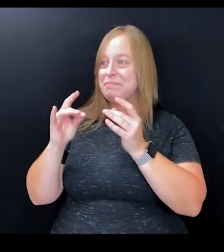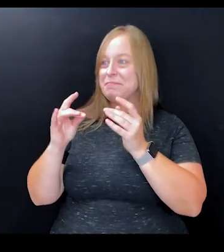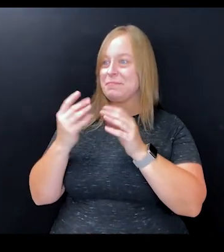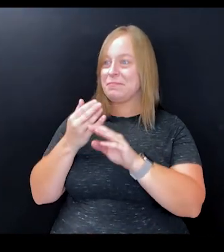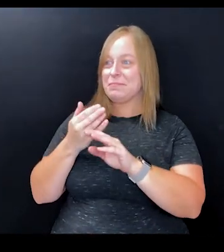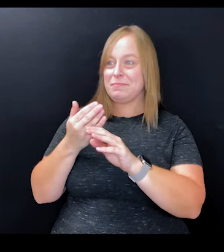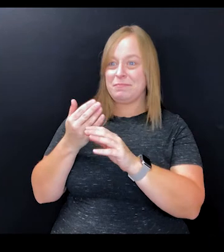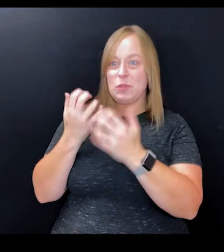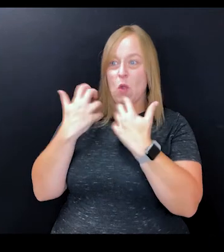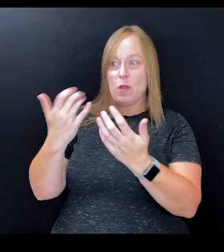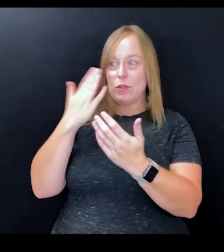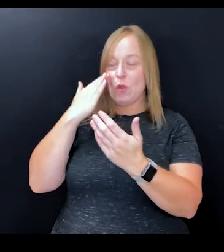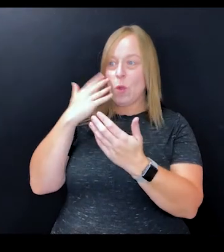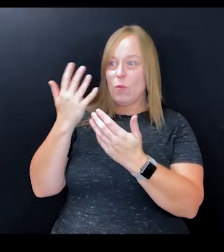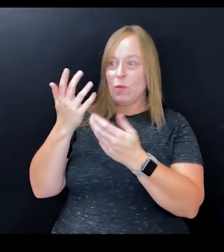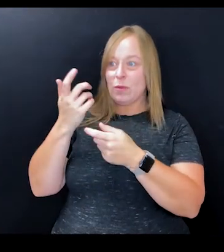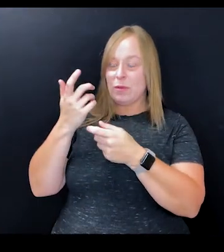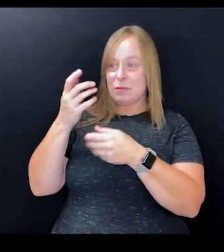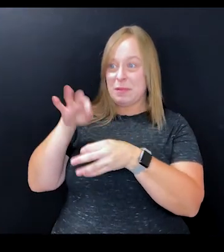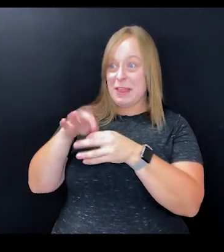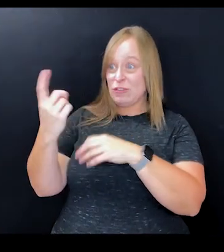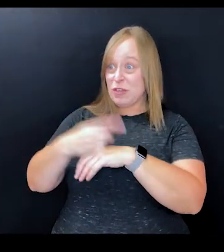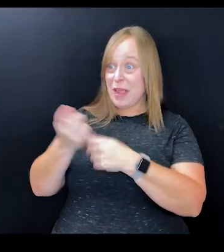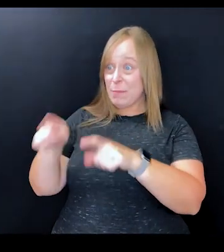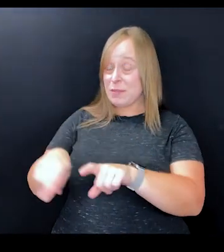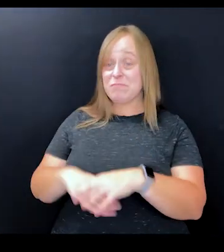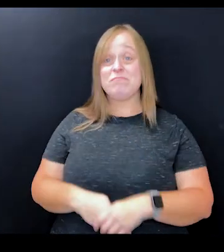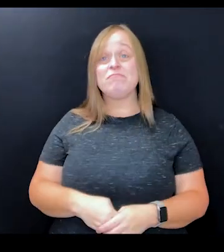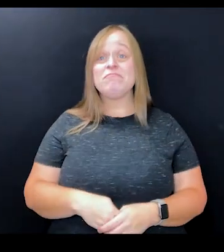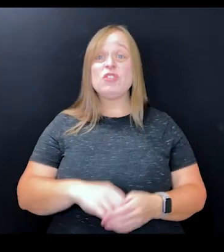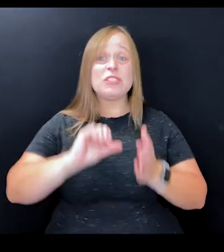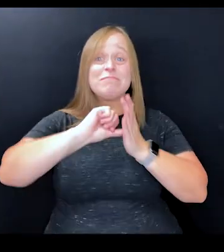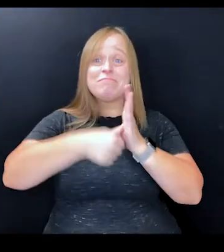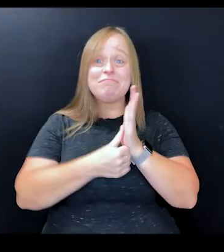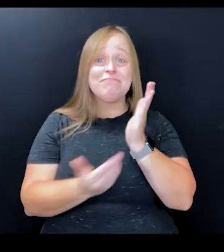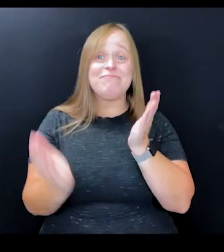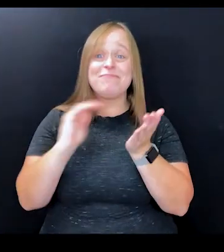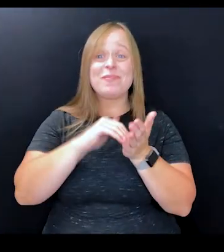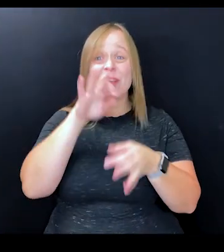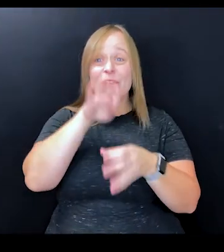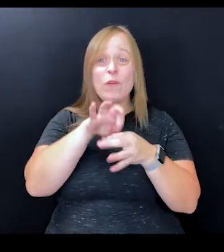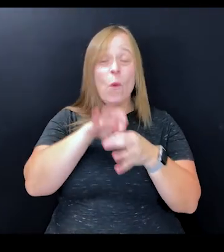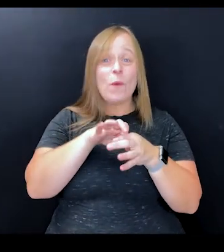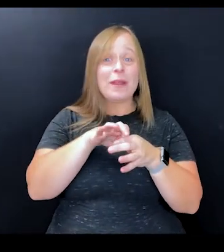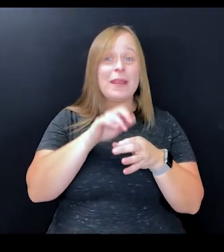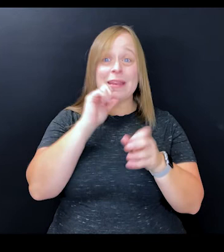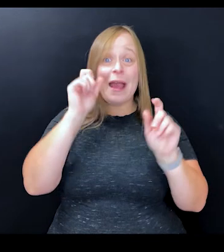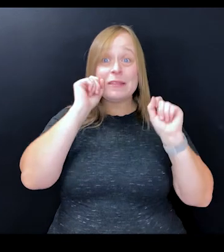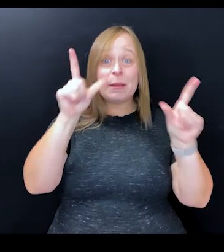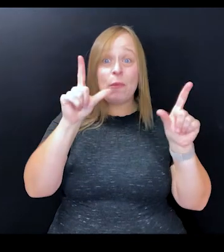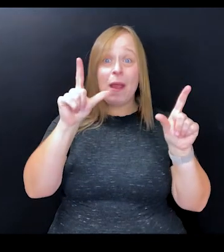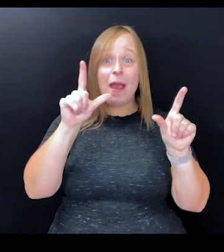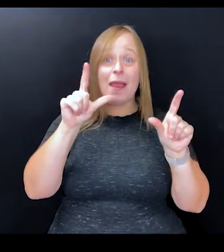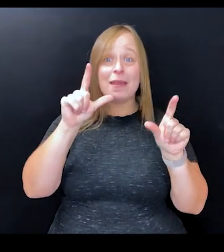Let our audience know about before election day? [Helen] Just reiterating that voting is not a pop quiz.